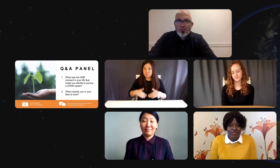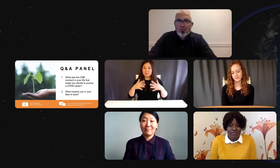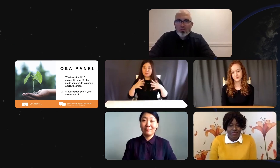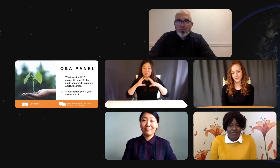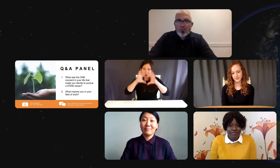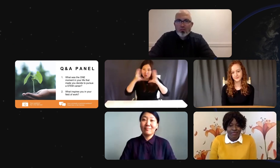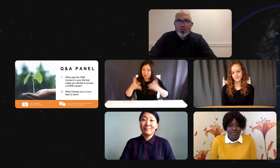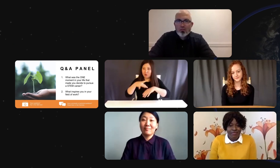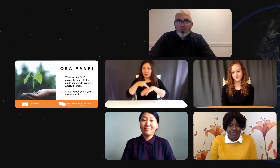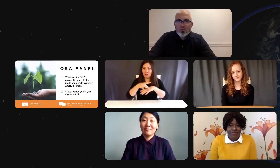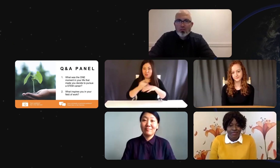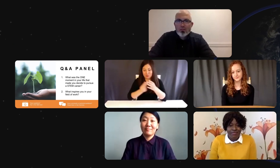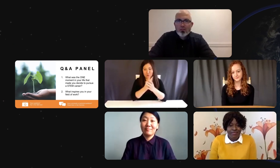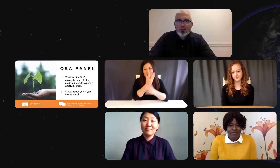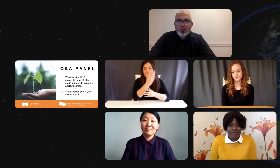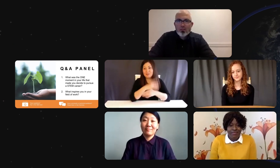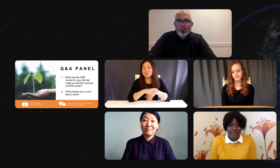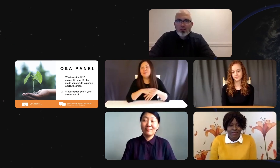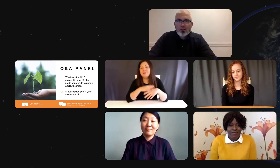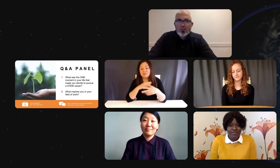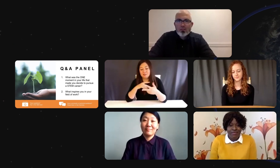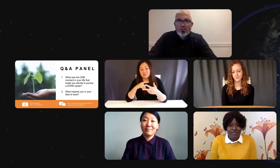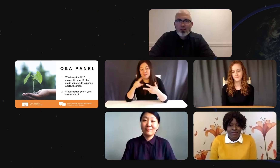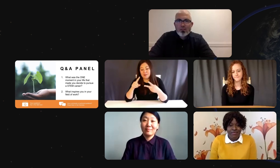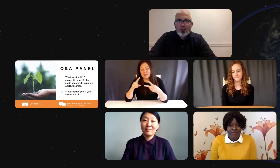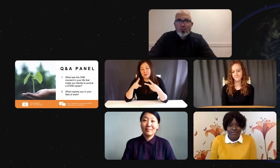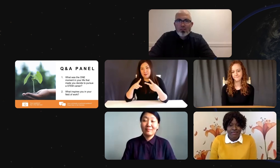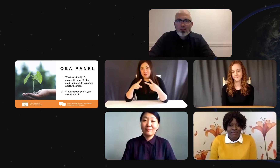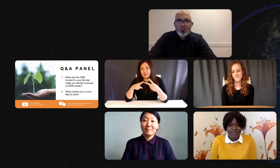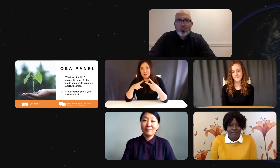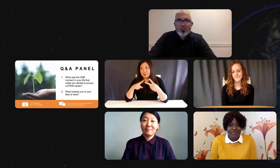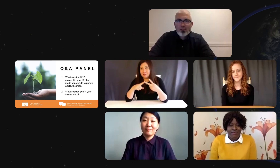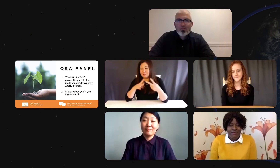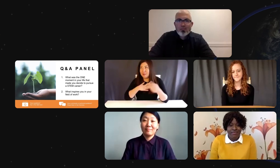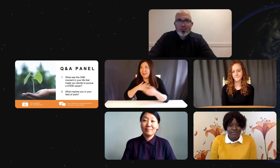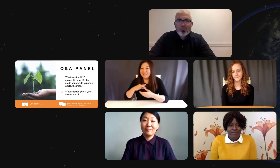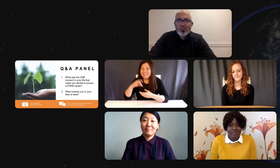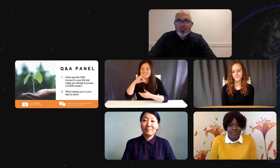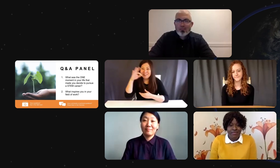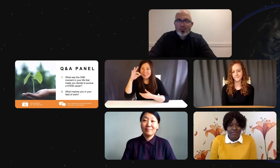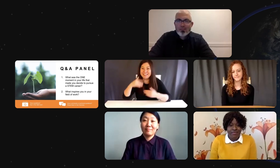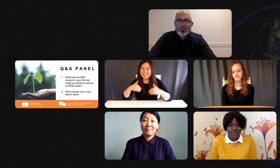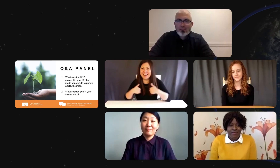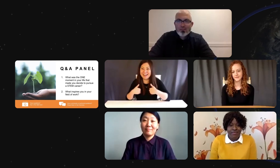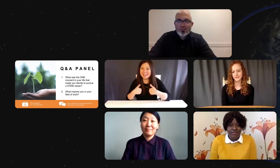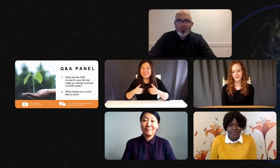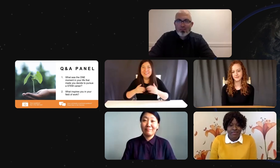Animal life, human life, the planet itself is always in a state of growing.